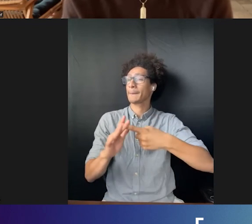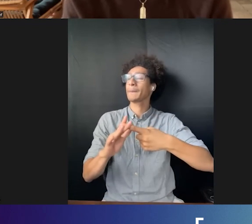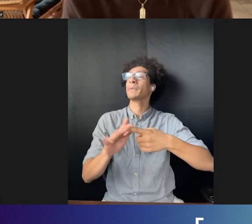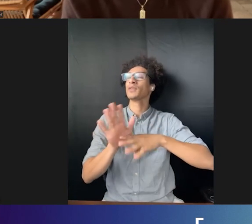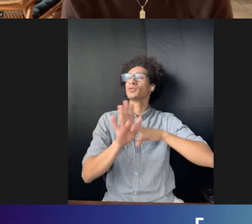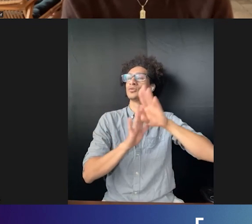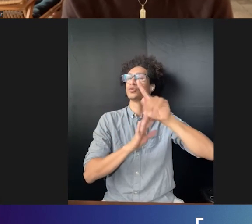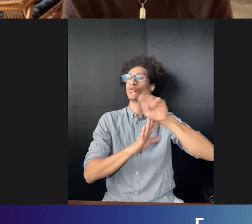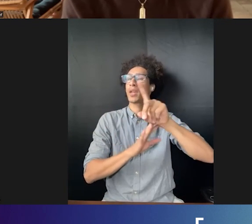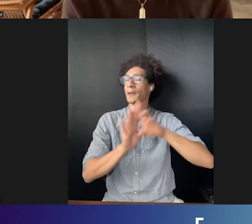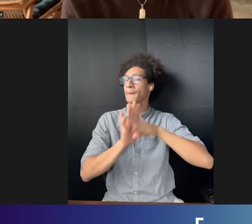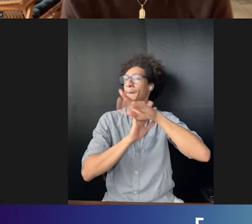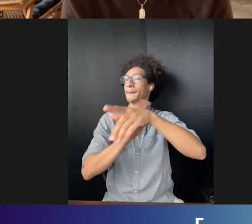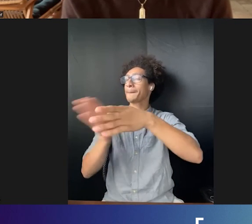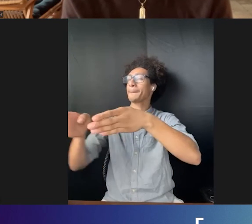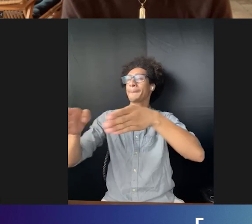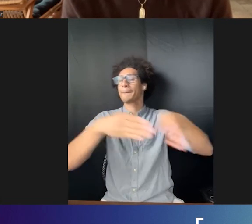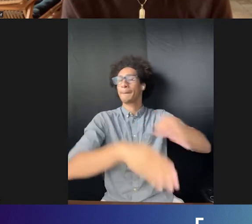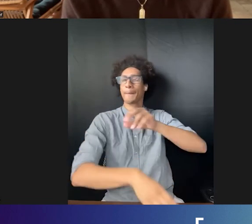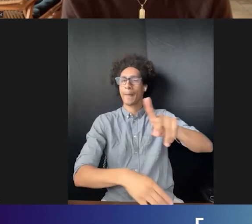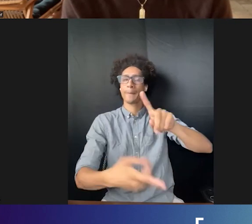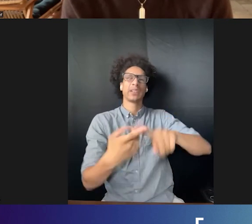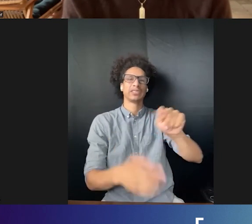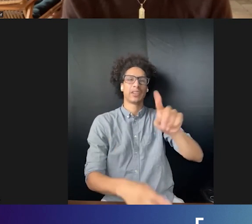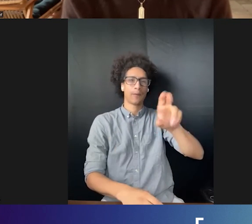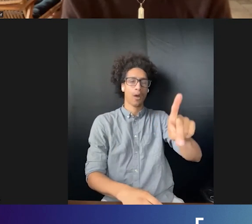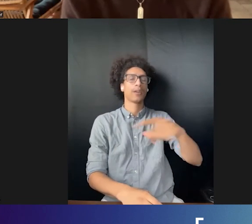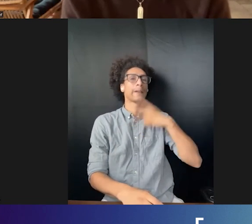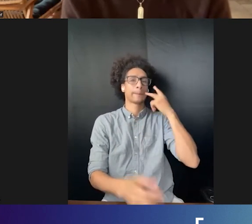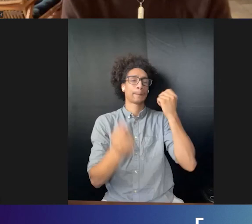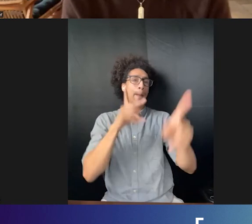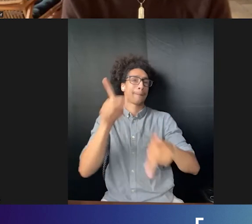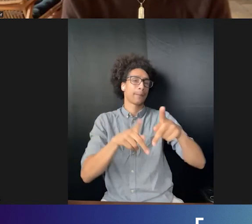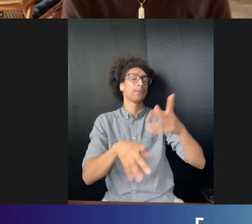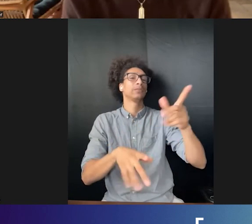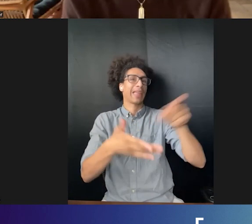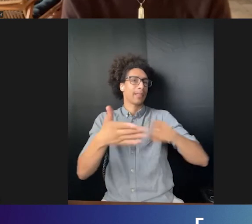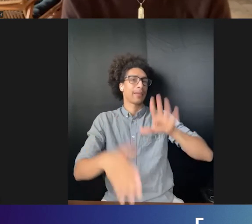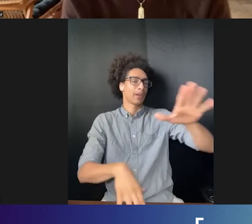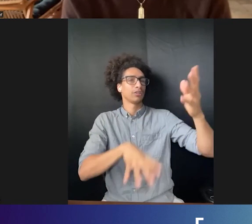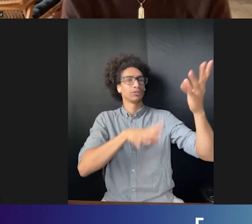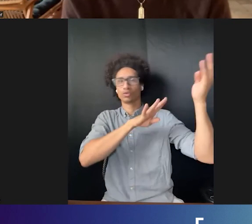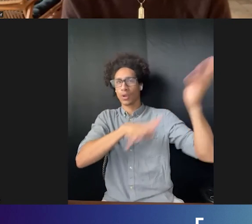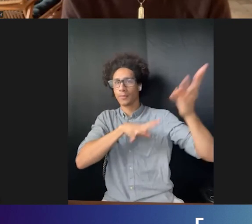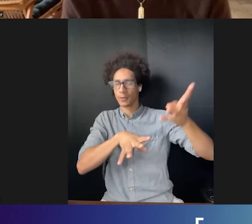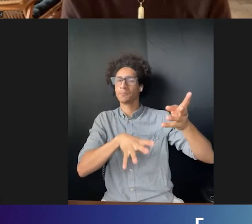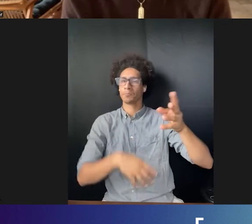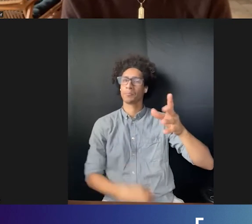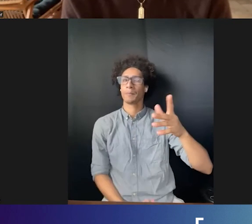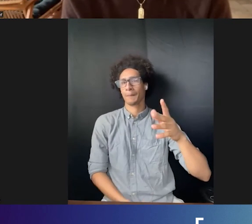I've heard of a lot of people canceling their streaming subscriptions and just paying on transactional video for what they want to watch.